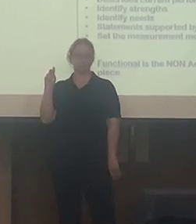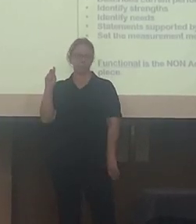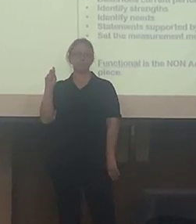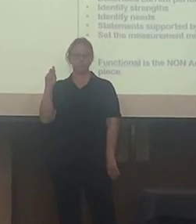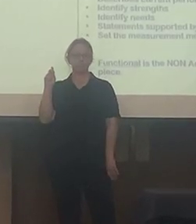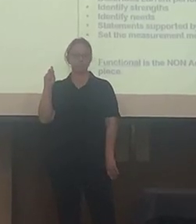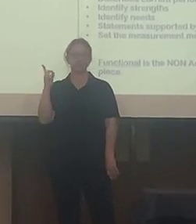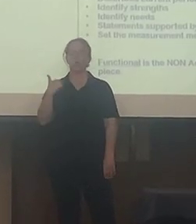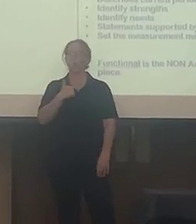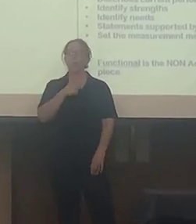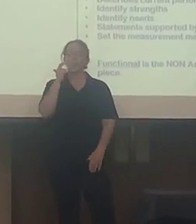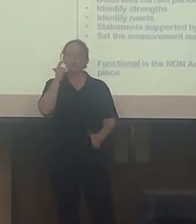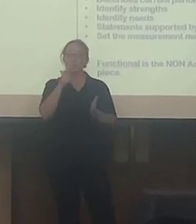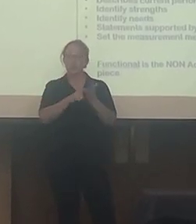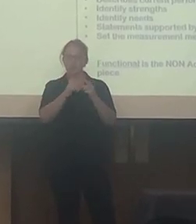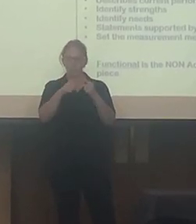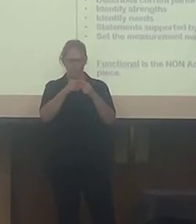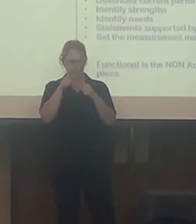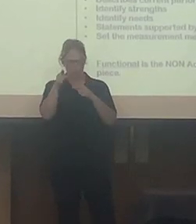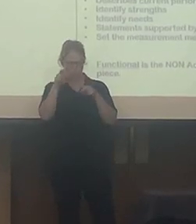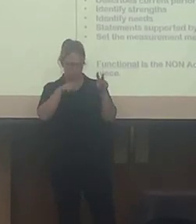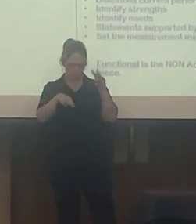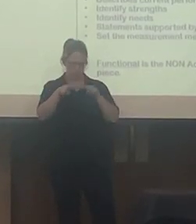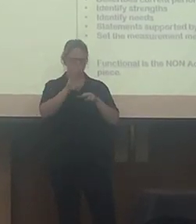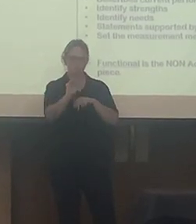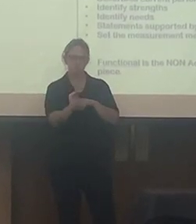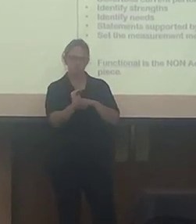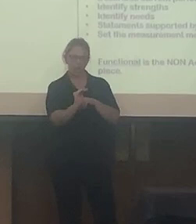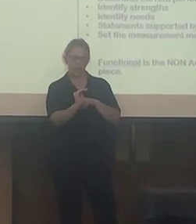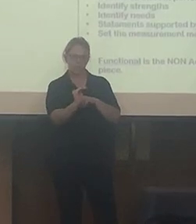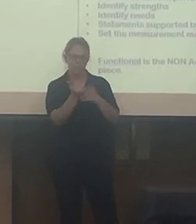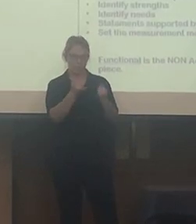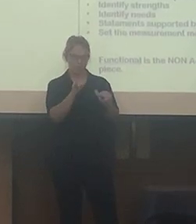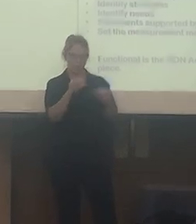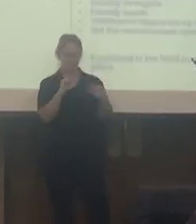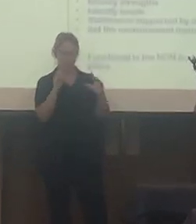we noticed that when you're observing your child we noticed in playgroup they were really looking